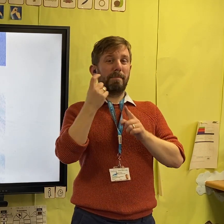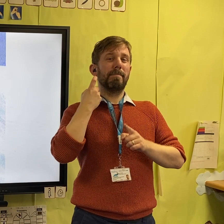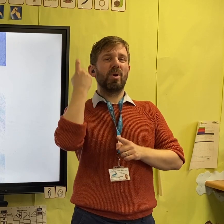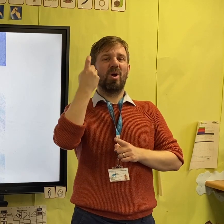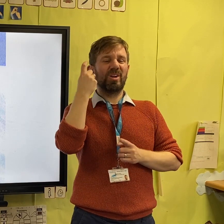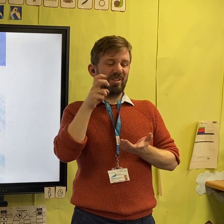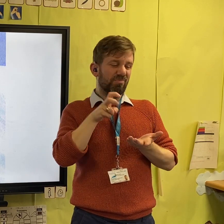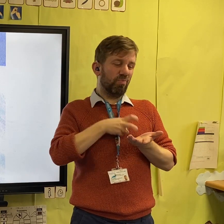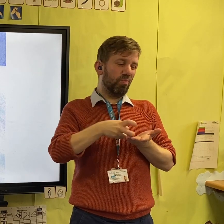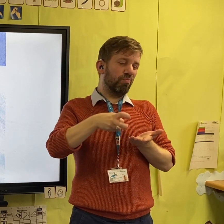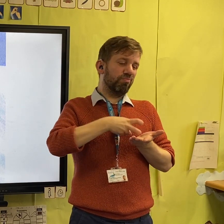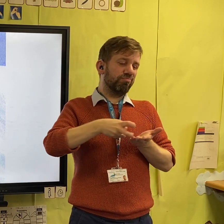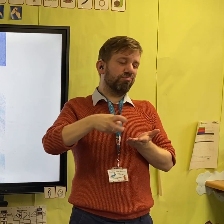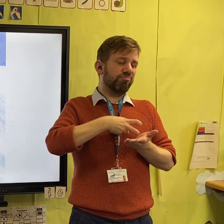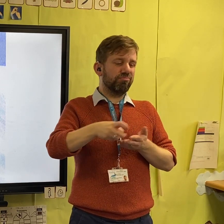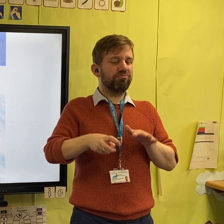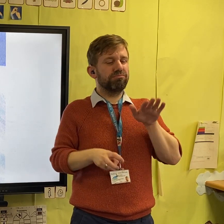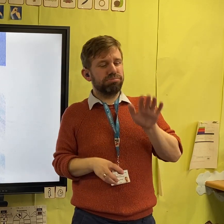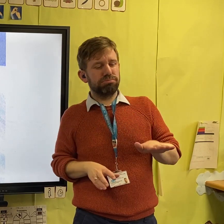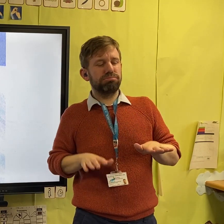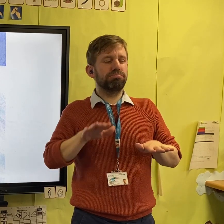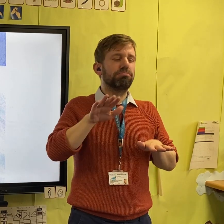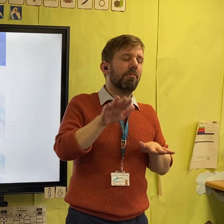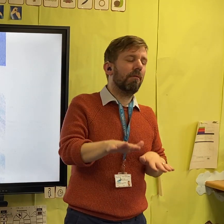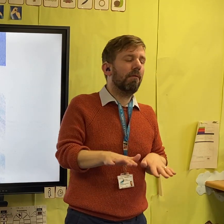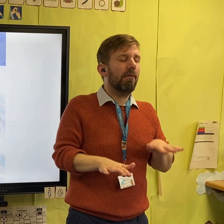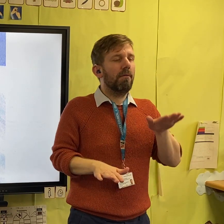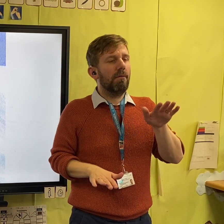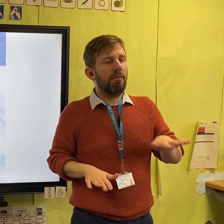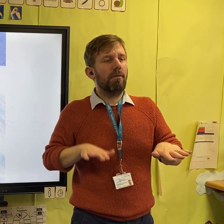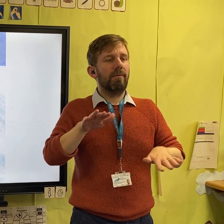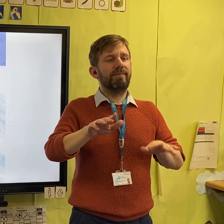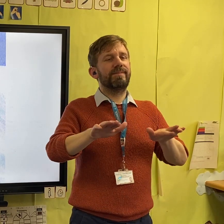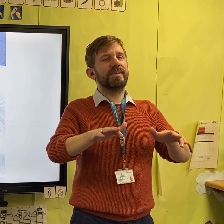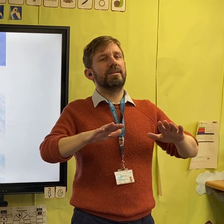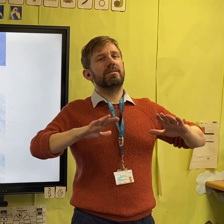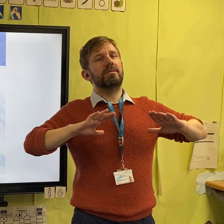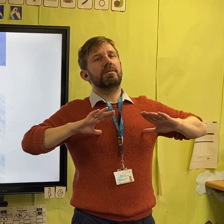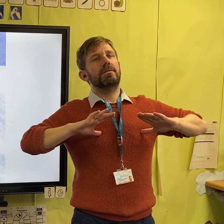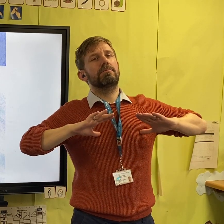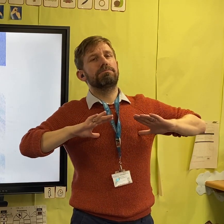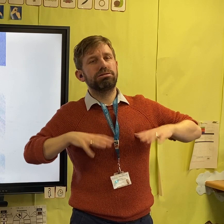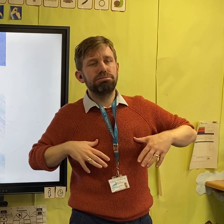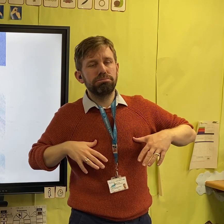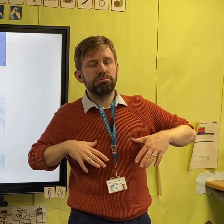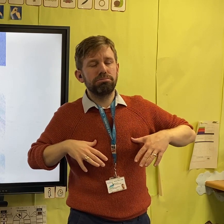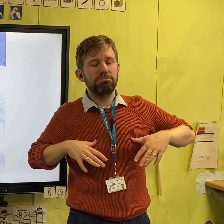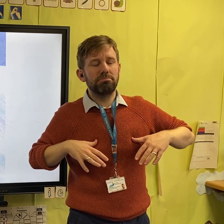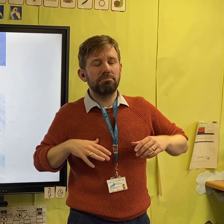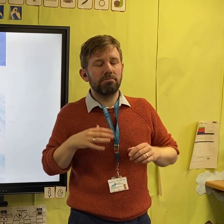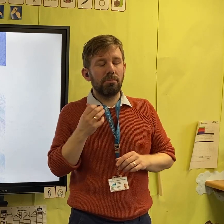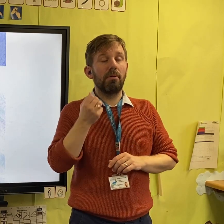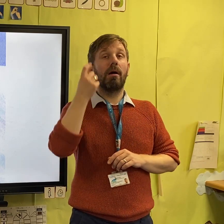The snow was really thick. Pipkin set off again through the Deep white snow after a while his